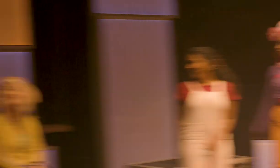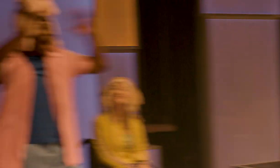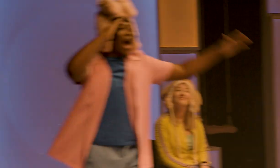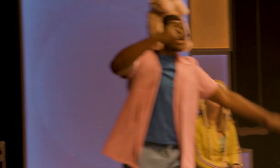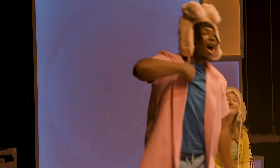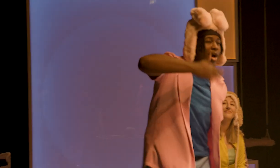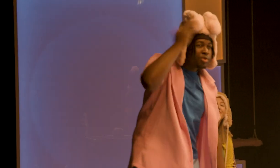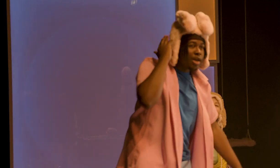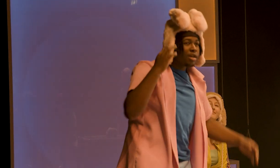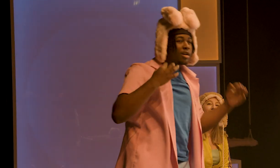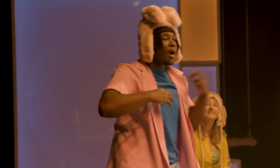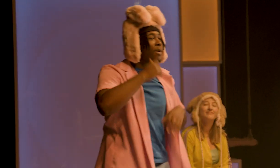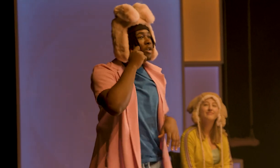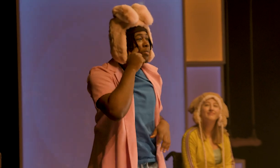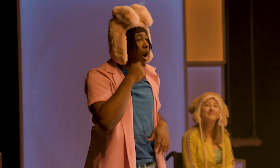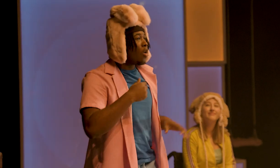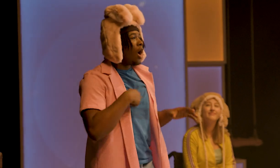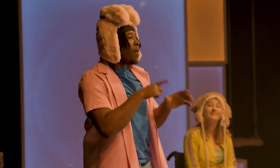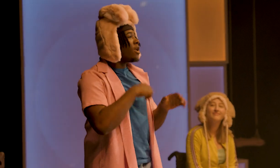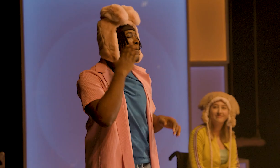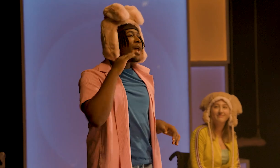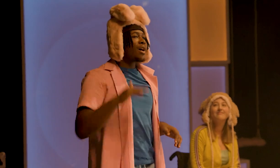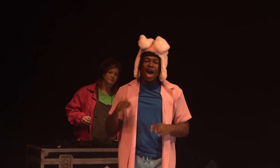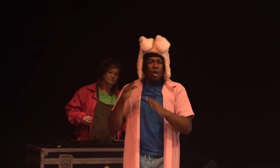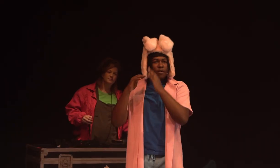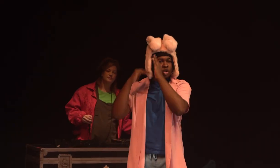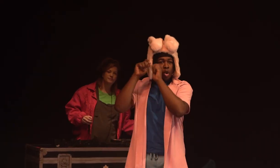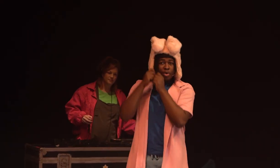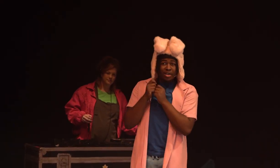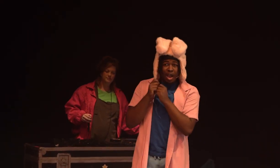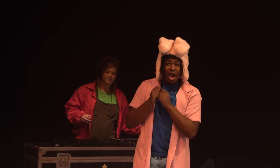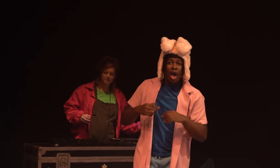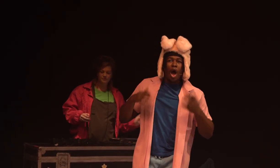Hi, I'm Jayden and I'm playing Jamal. I'm a young Black guy with short braided hair